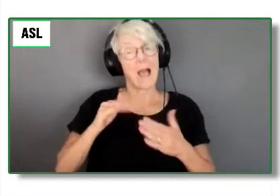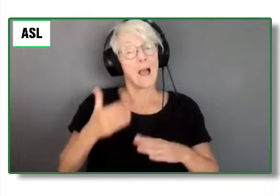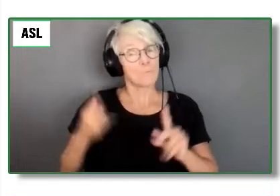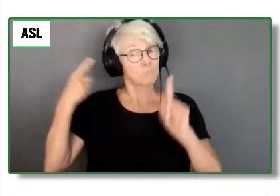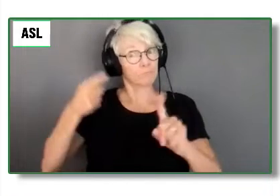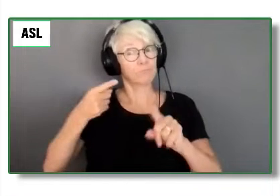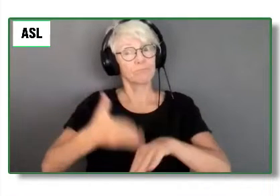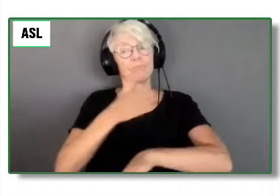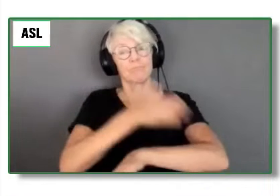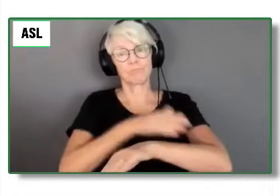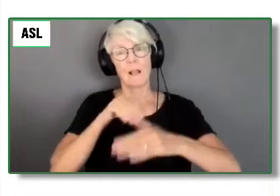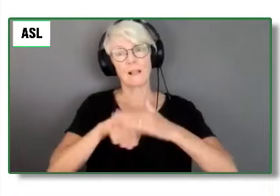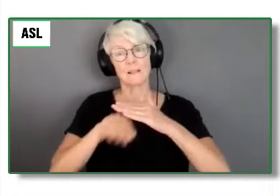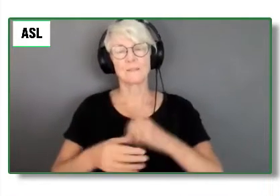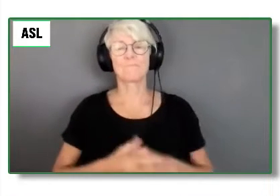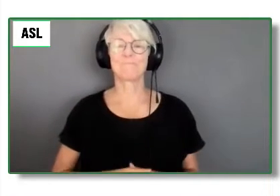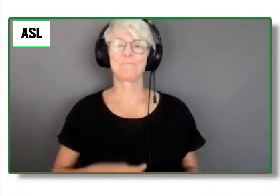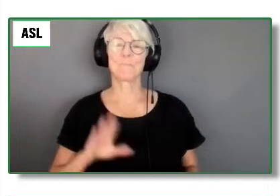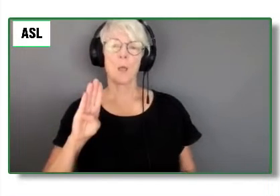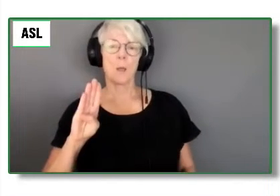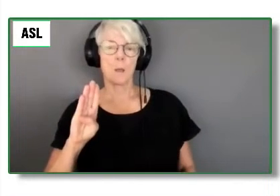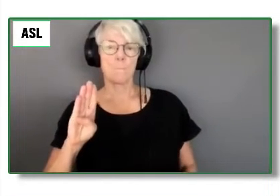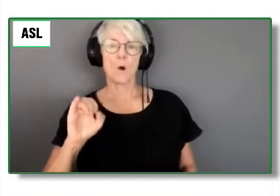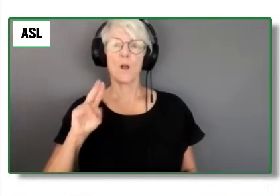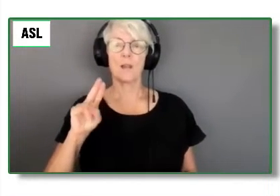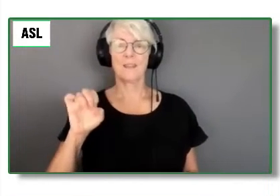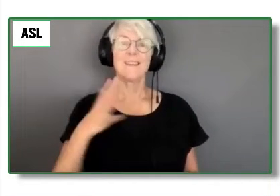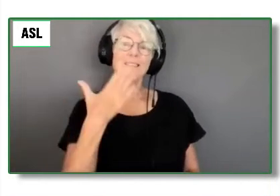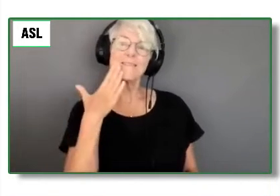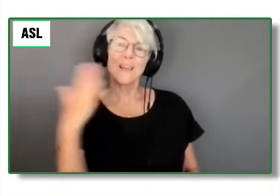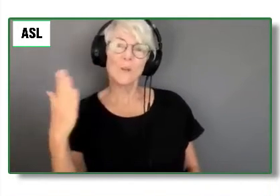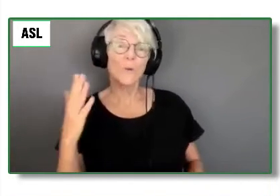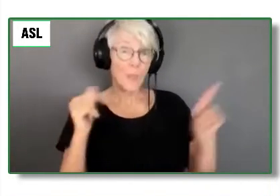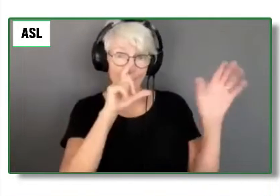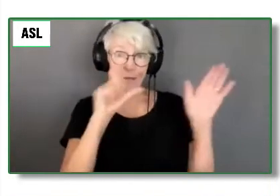have up is the black diamond mines and it shows a ranger with a welcome BORP